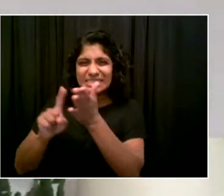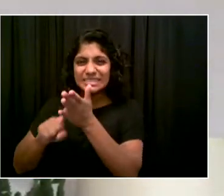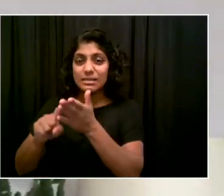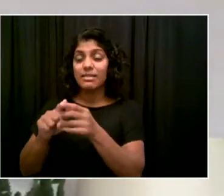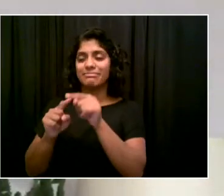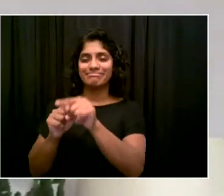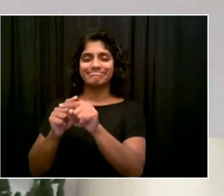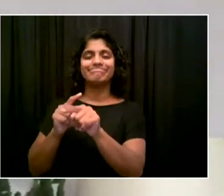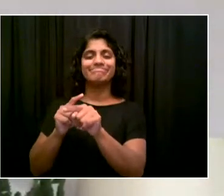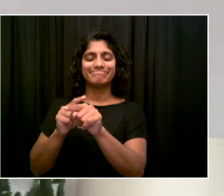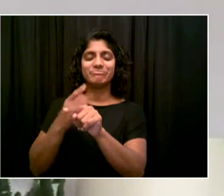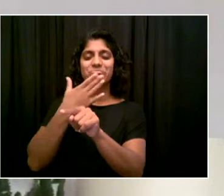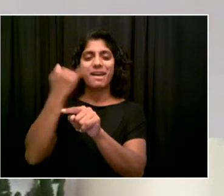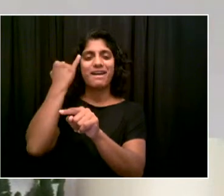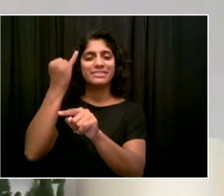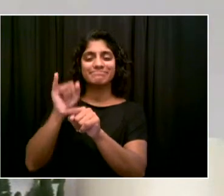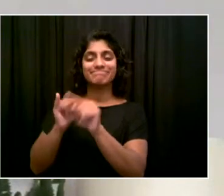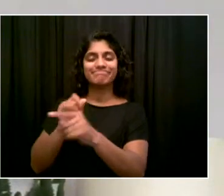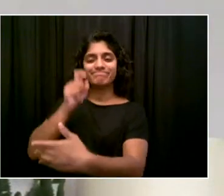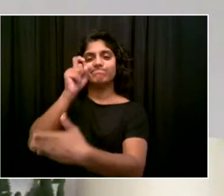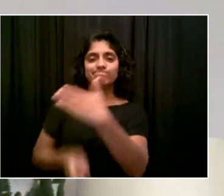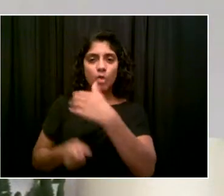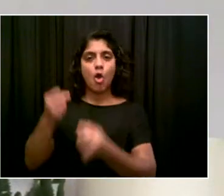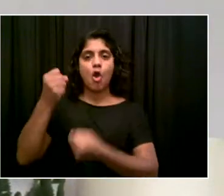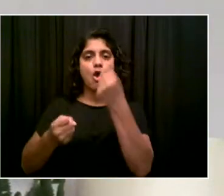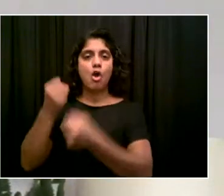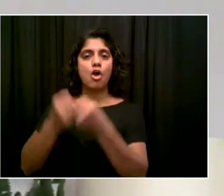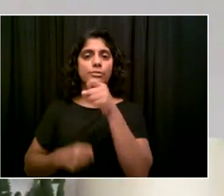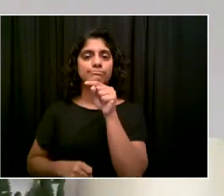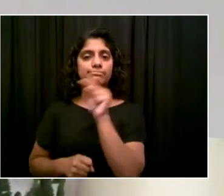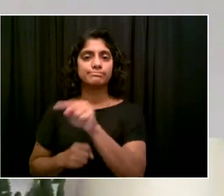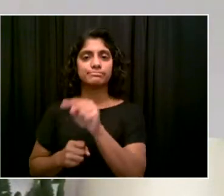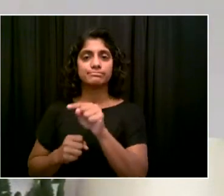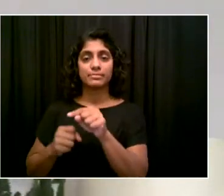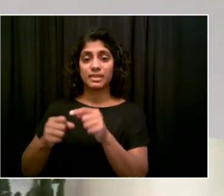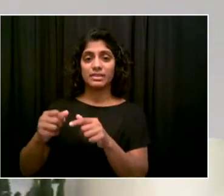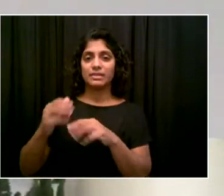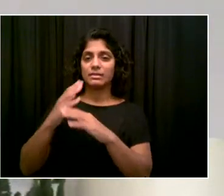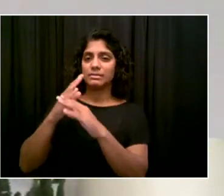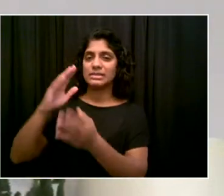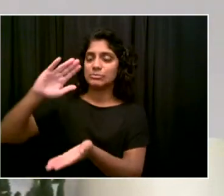THAT COME FROM GAS GUZZLING CARS AND THOSE